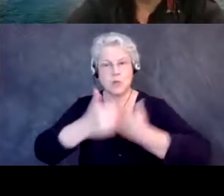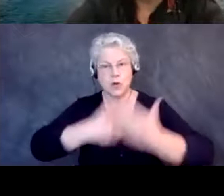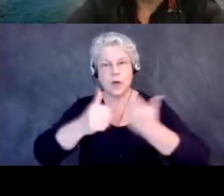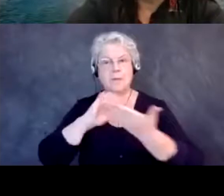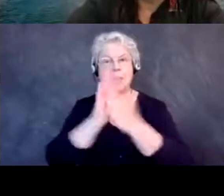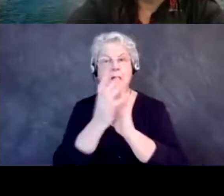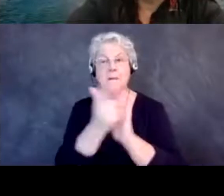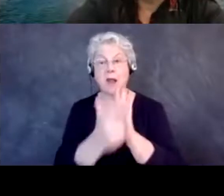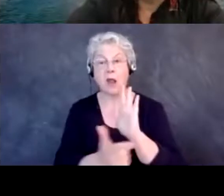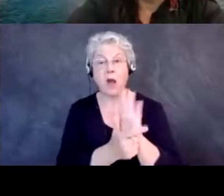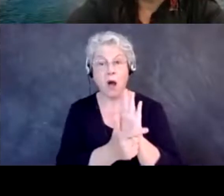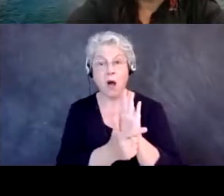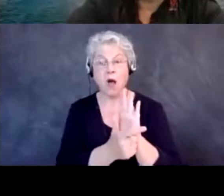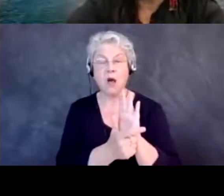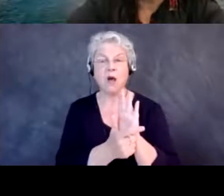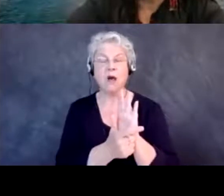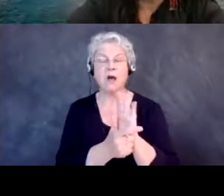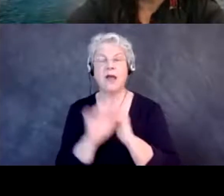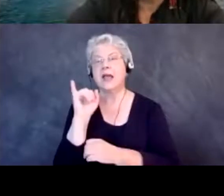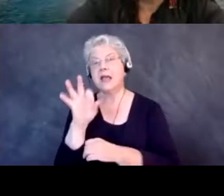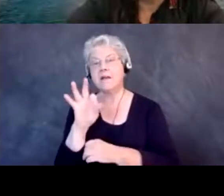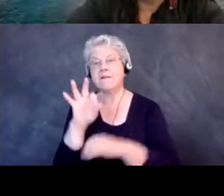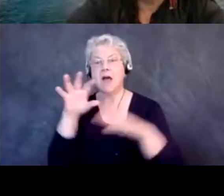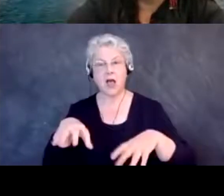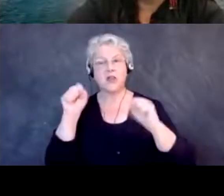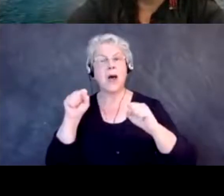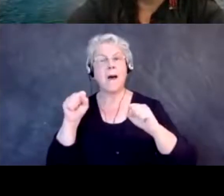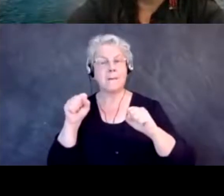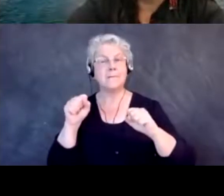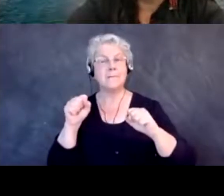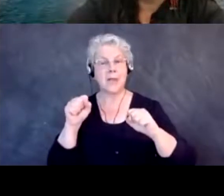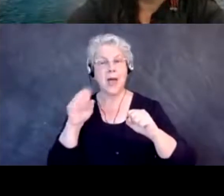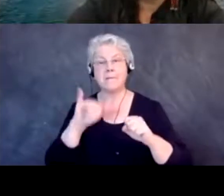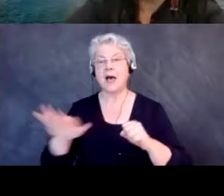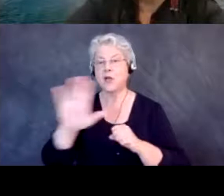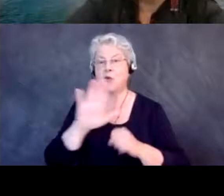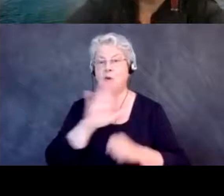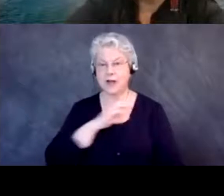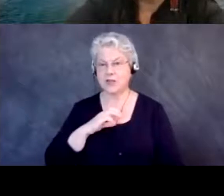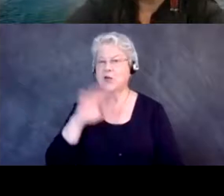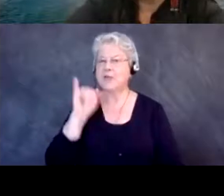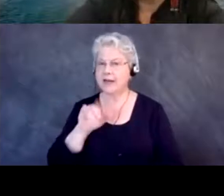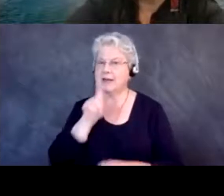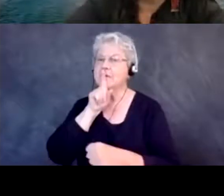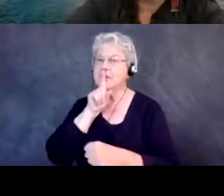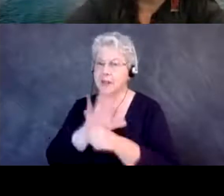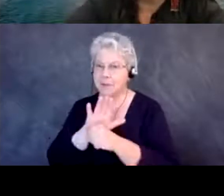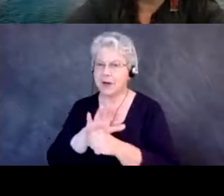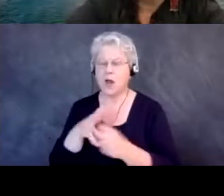if it's being adopted by your council. It's a commitment. For sure. A lot of work, a lot of